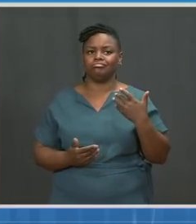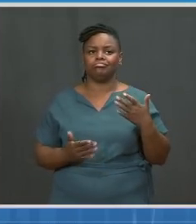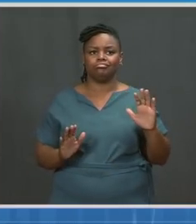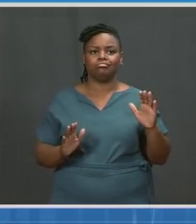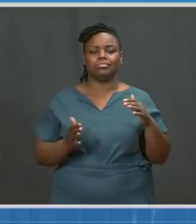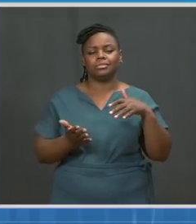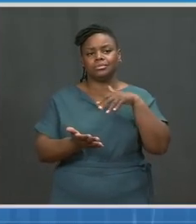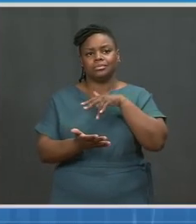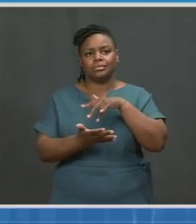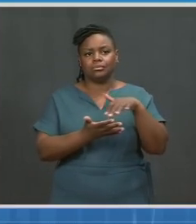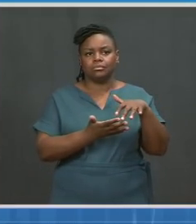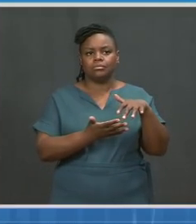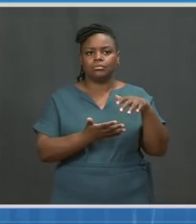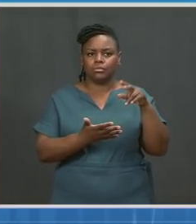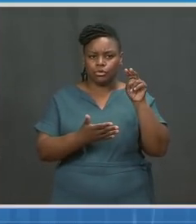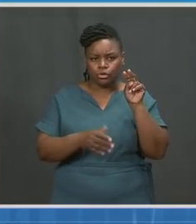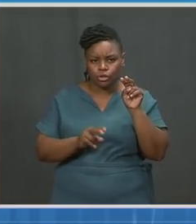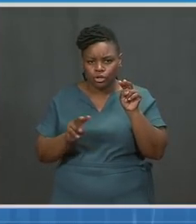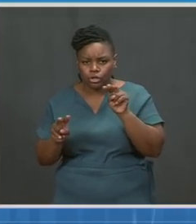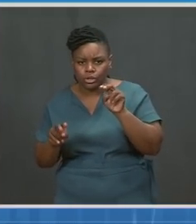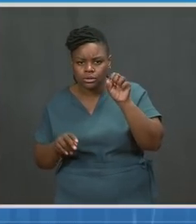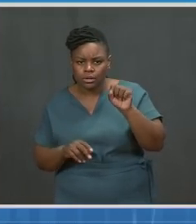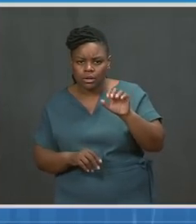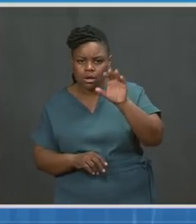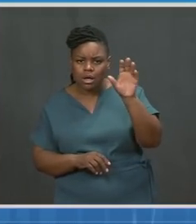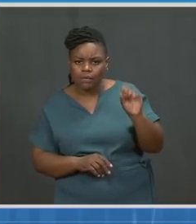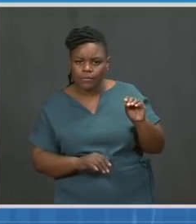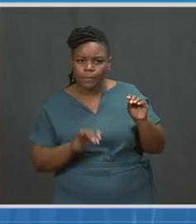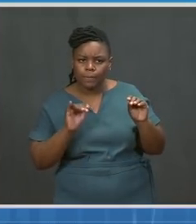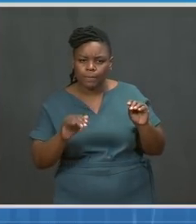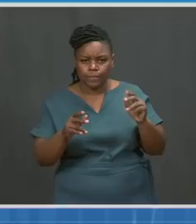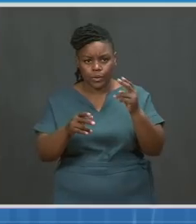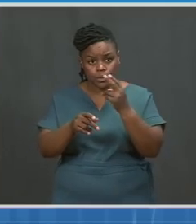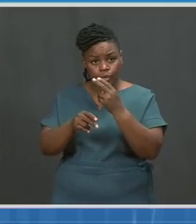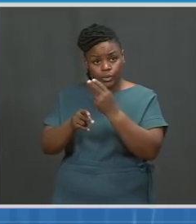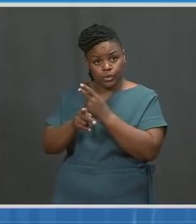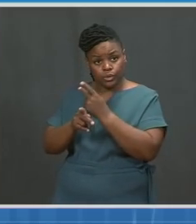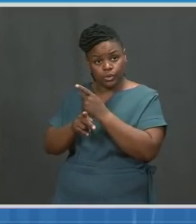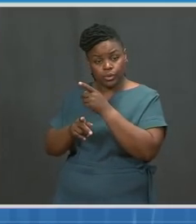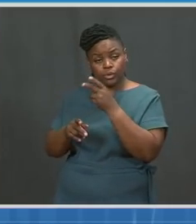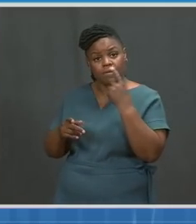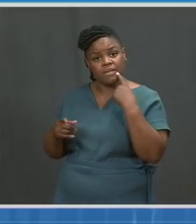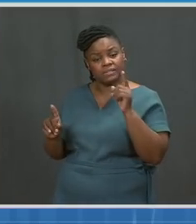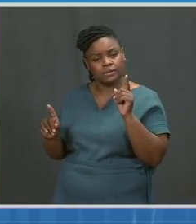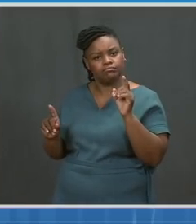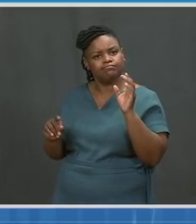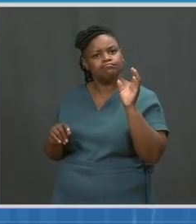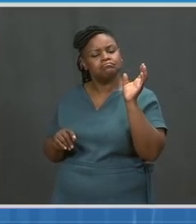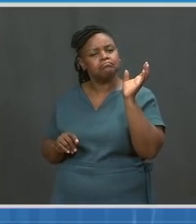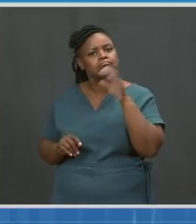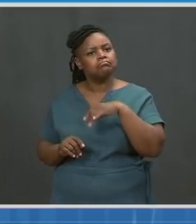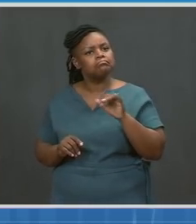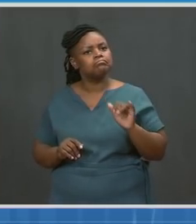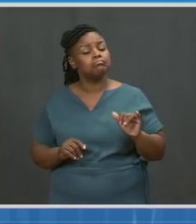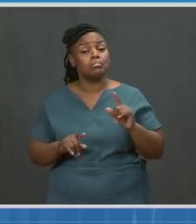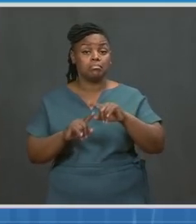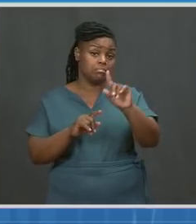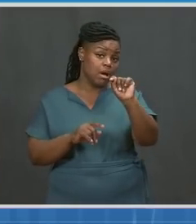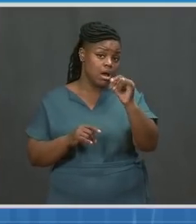and they found that, as a matter of fact, it was 100 percent effective. The caveat here: It's still a very small study.